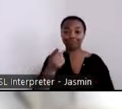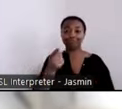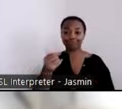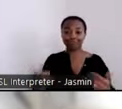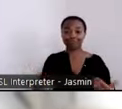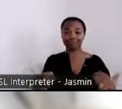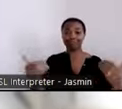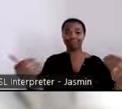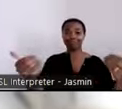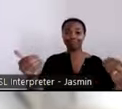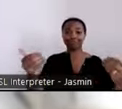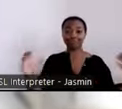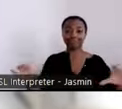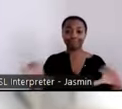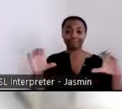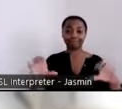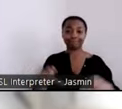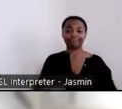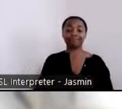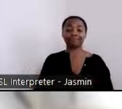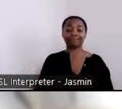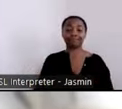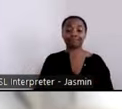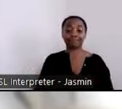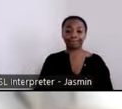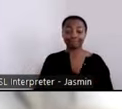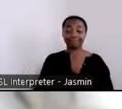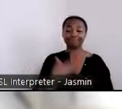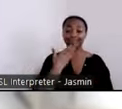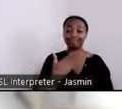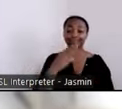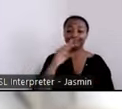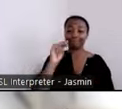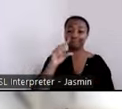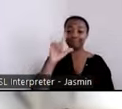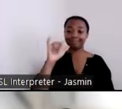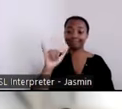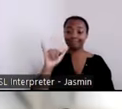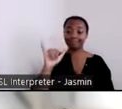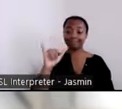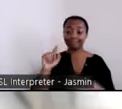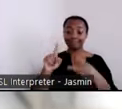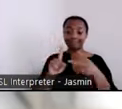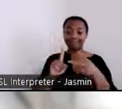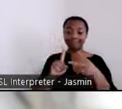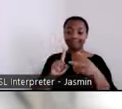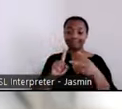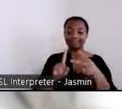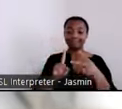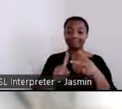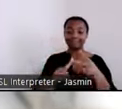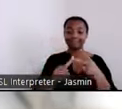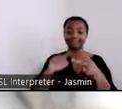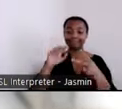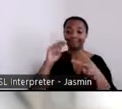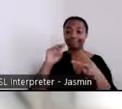So finally, I just want to thank Molly and Mission Analytics’ whole team, USAging,